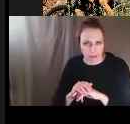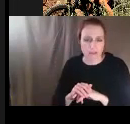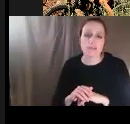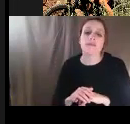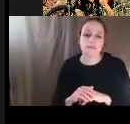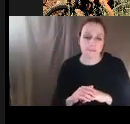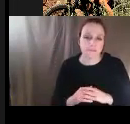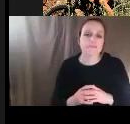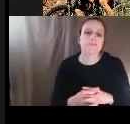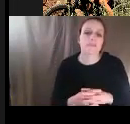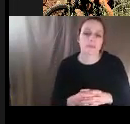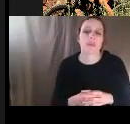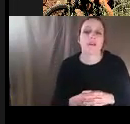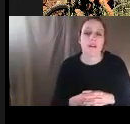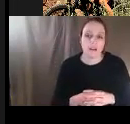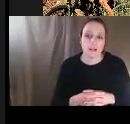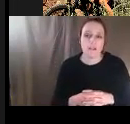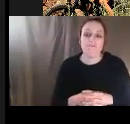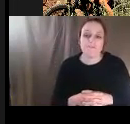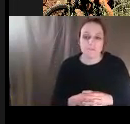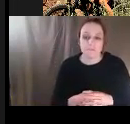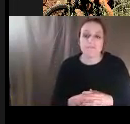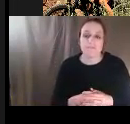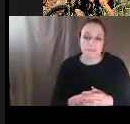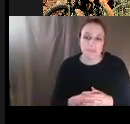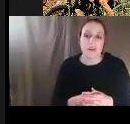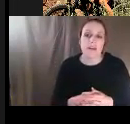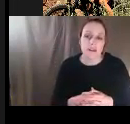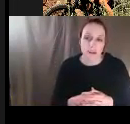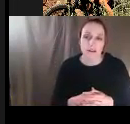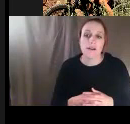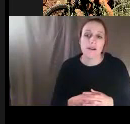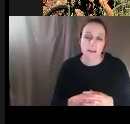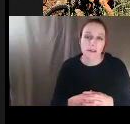I tried to stop. Hopefully I've done a good job, I know I haven't all